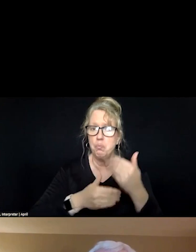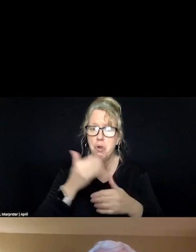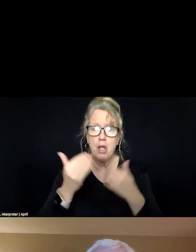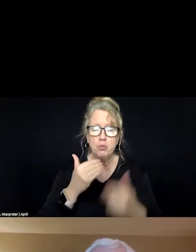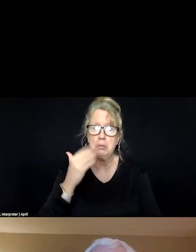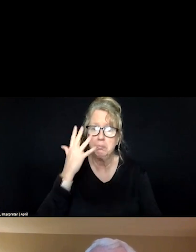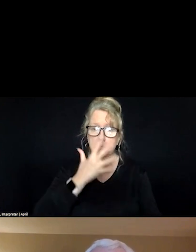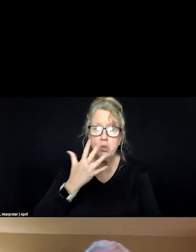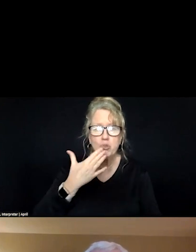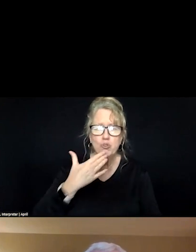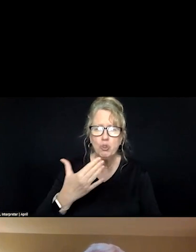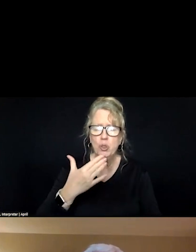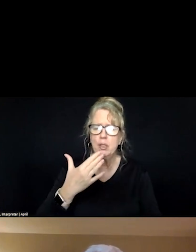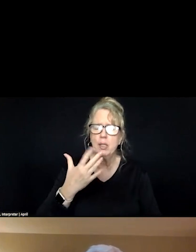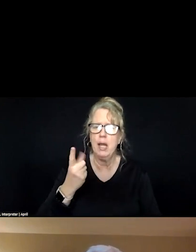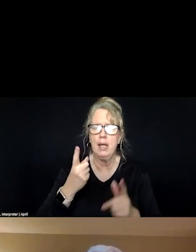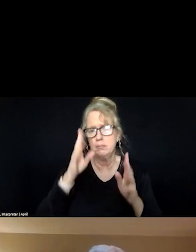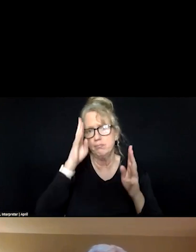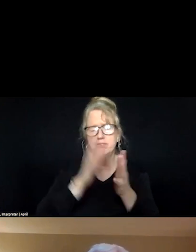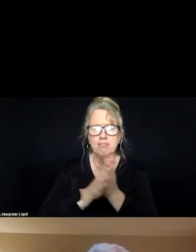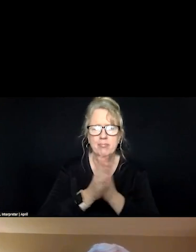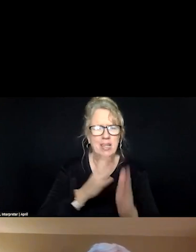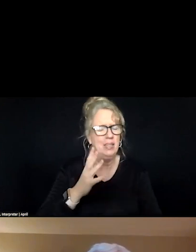WE THINK ABOUT IT AS A INNOVATION, IT LOOKS PRETTY BAD WHEN IT